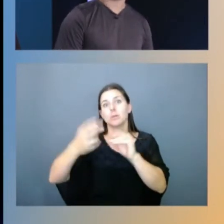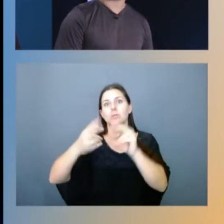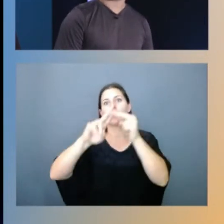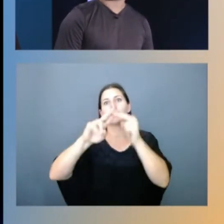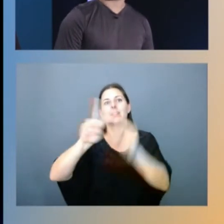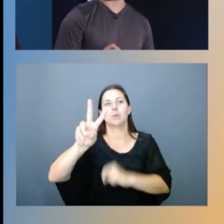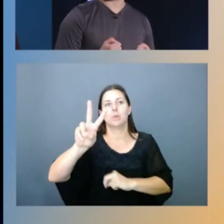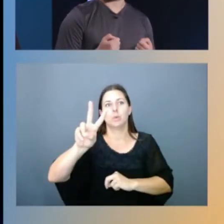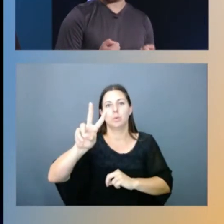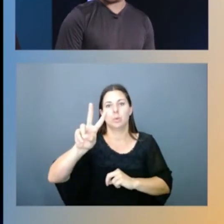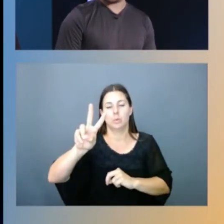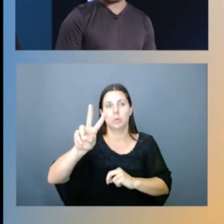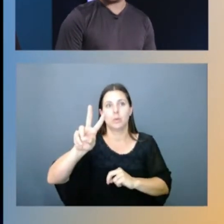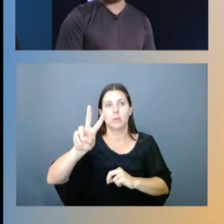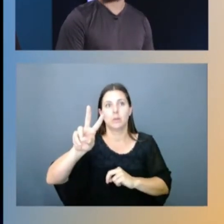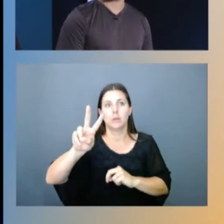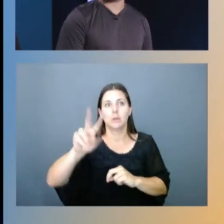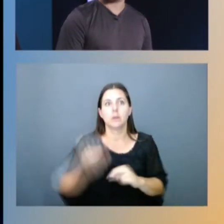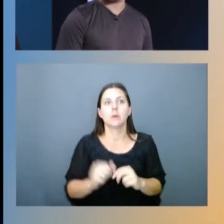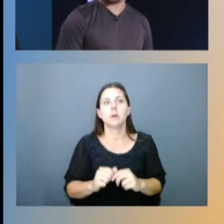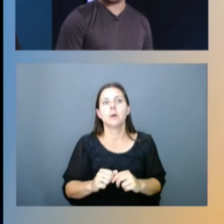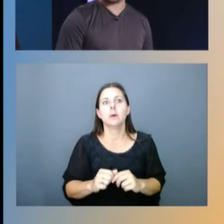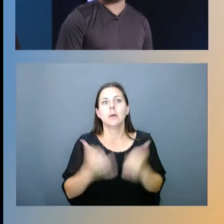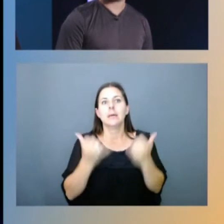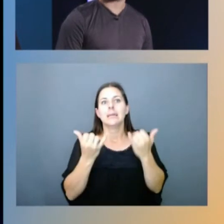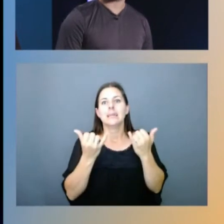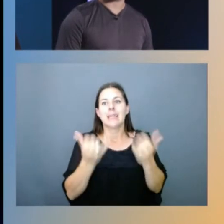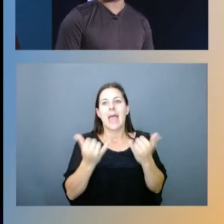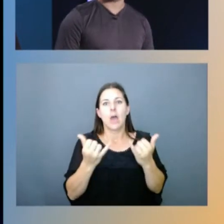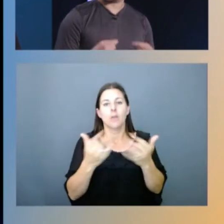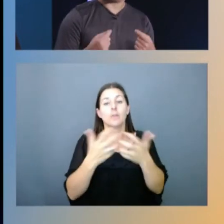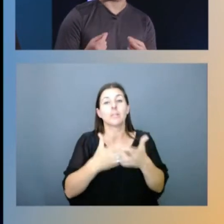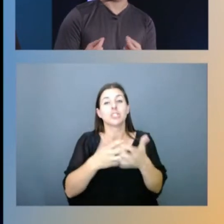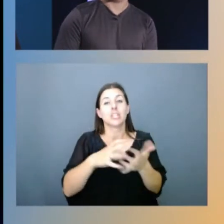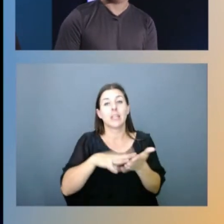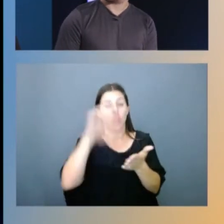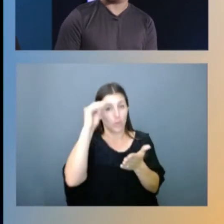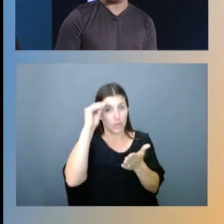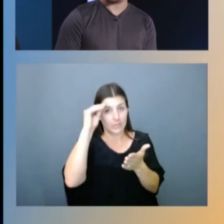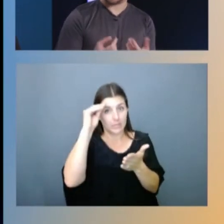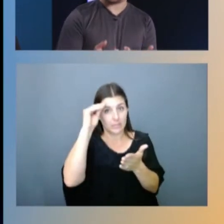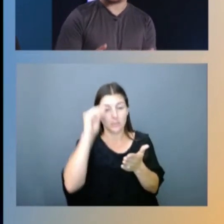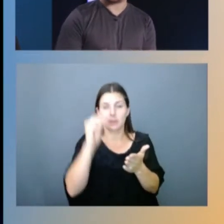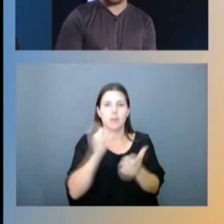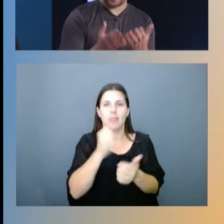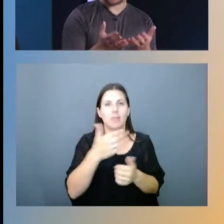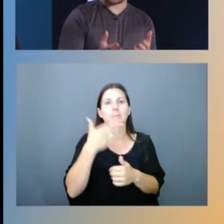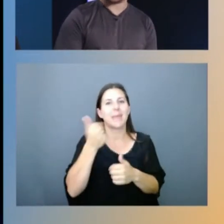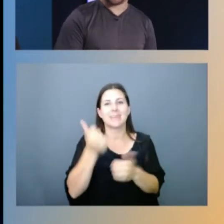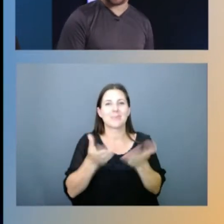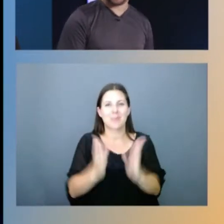Now, apparently for machine learning workloads, that's actually not the best way to do rounding. There's a better way to do it, stochastic rounding.